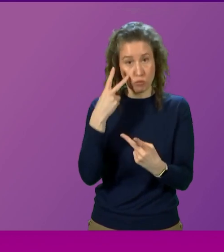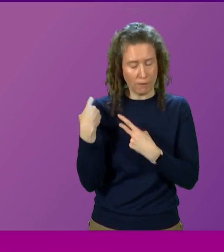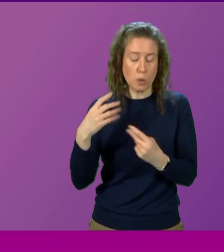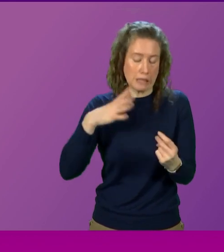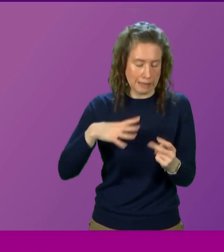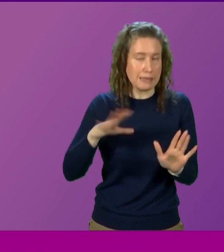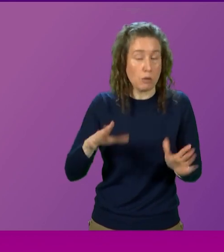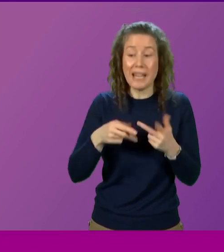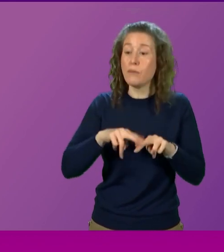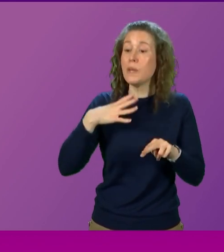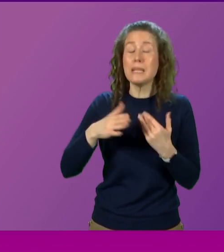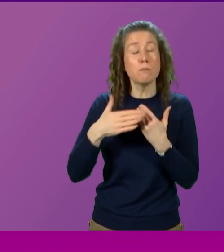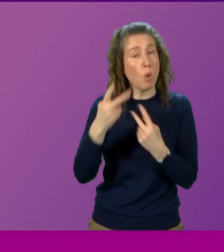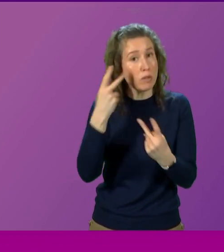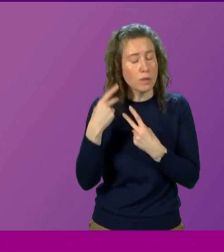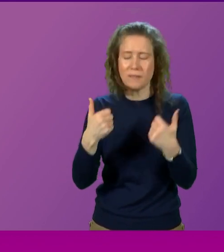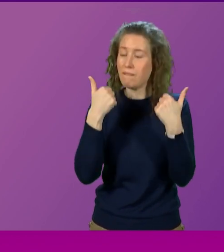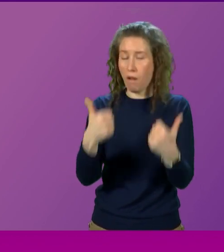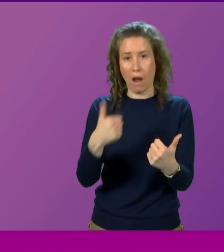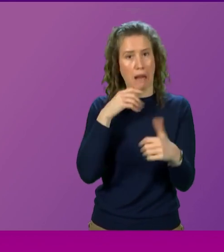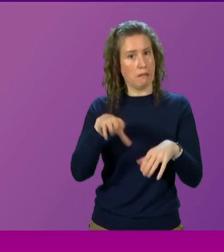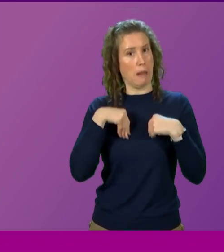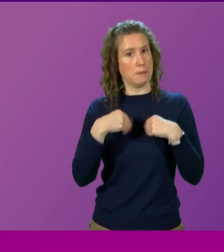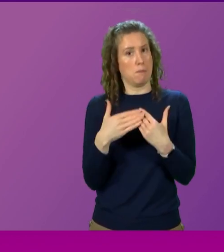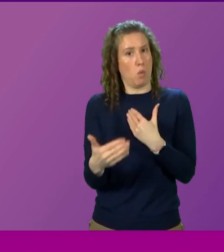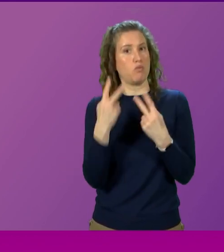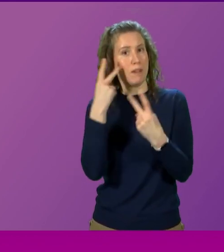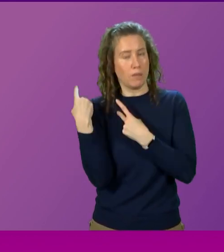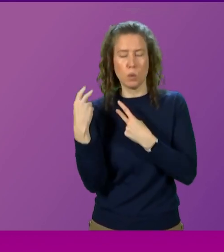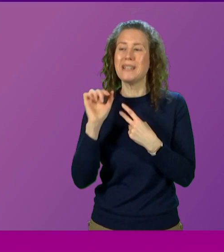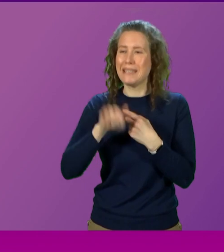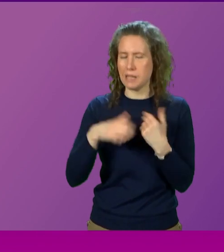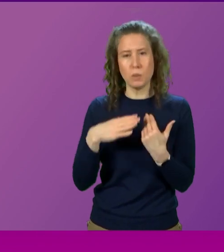If further reviews are needed, we will not shy away from doing them, and there is further work to be done.